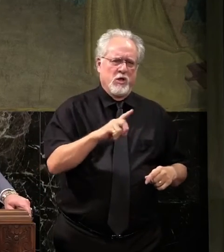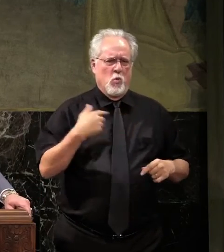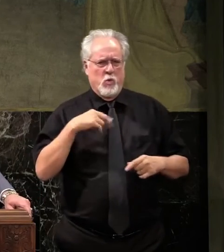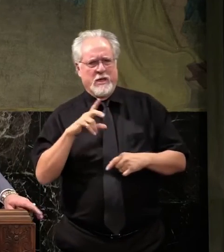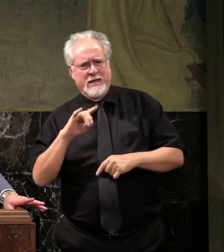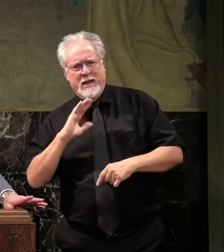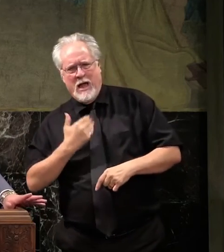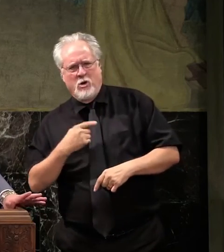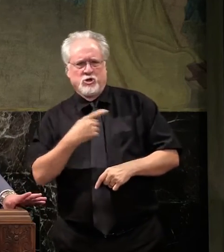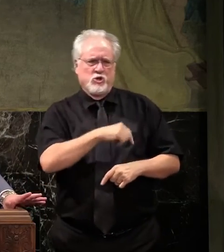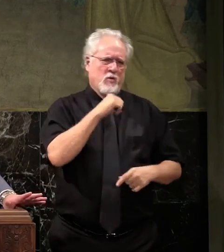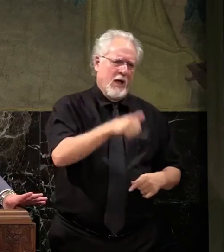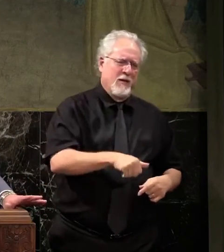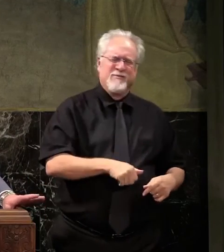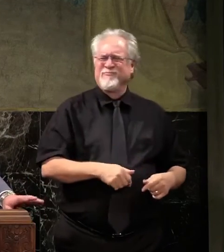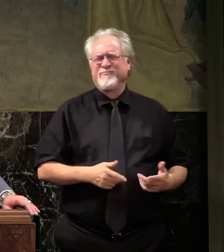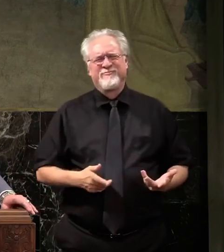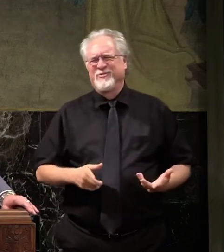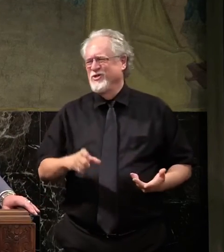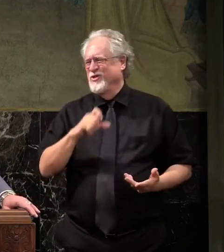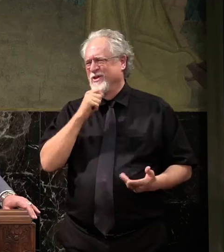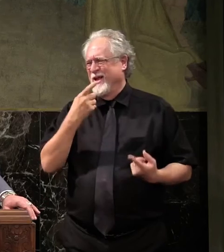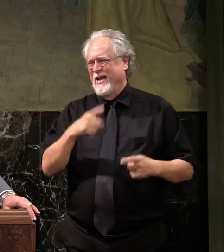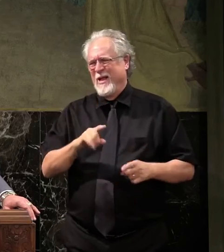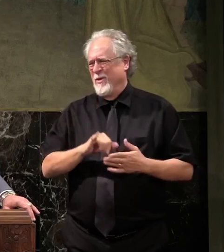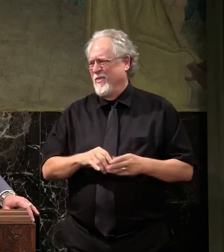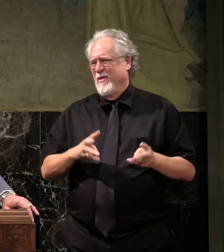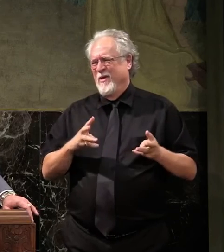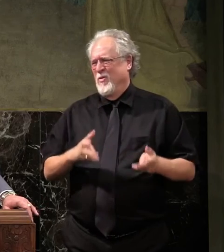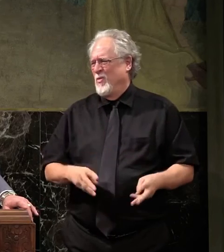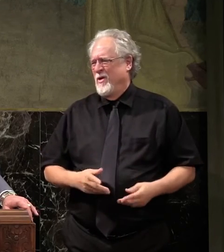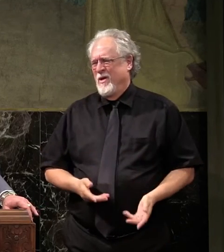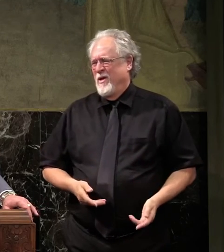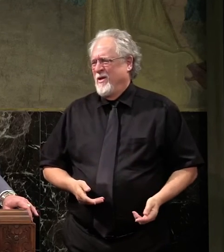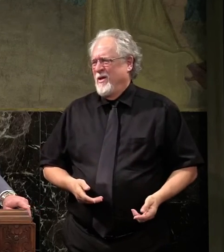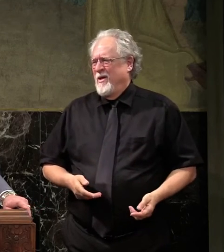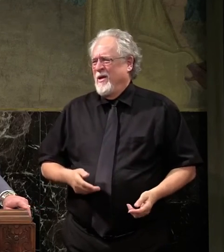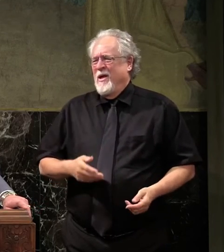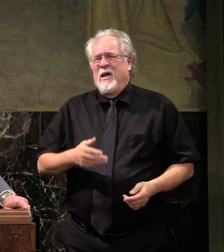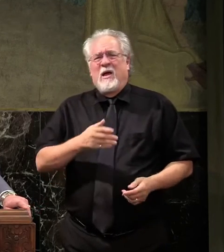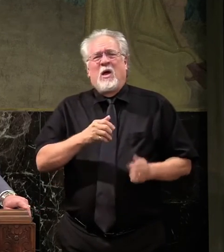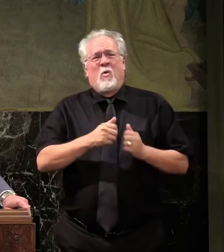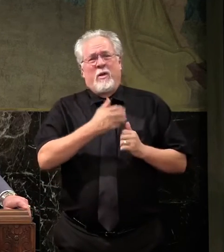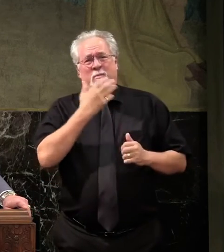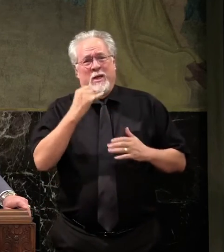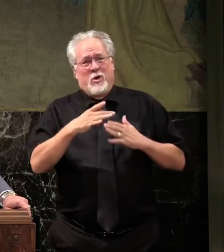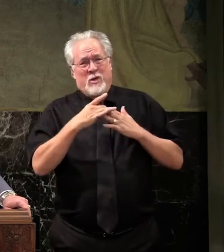It just shouldn't happen that way and I think with with better leadership better Communication.